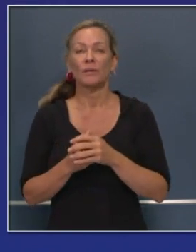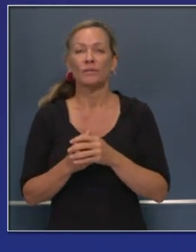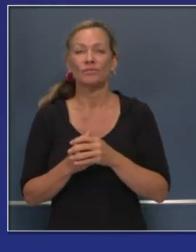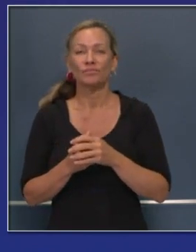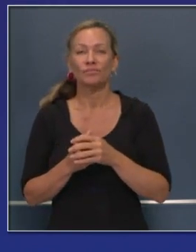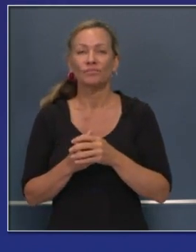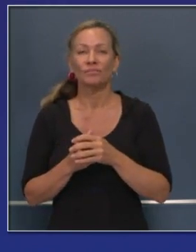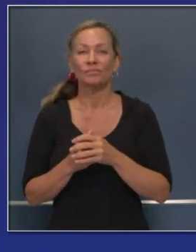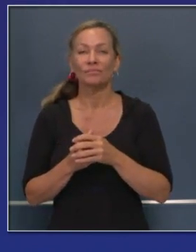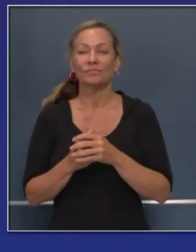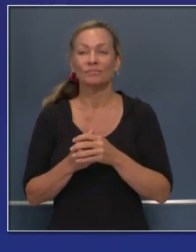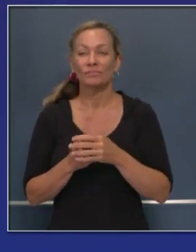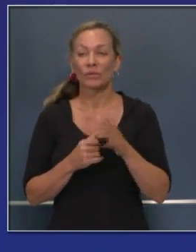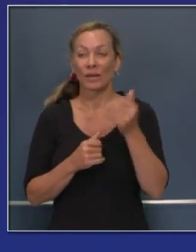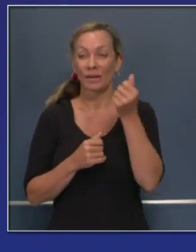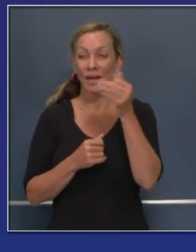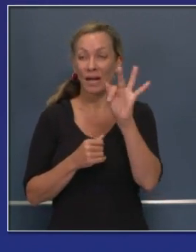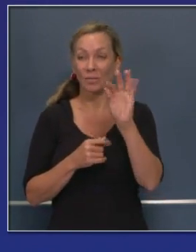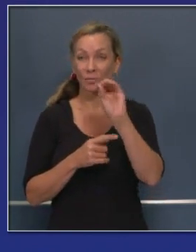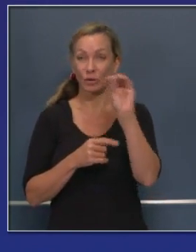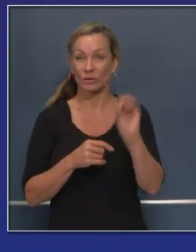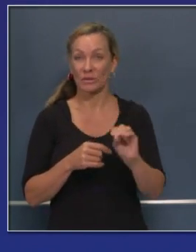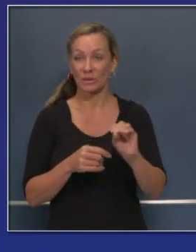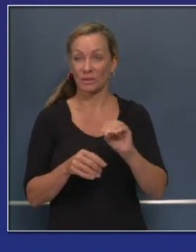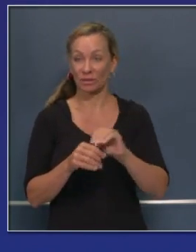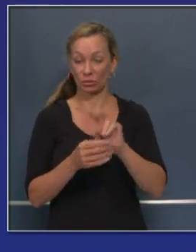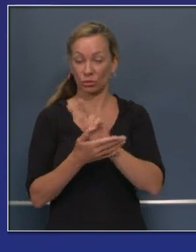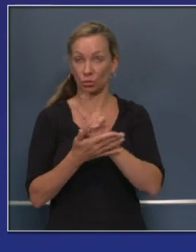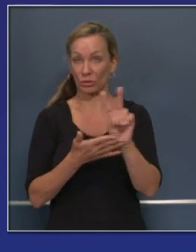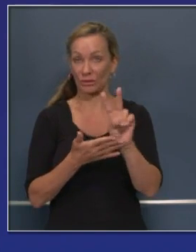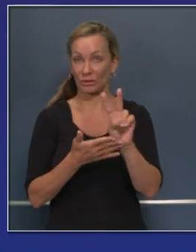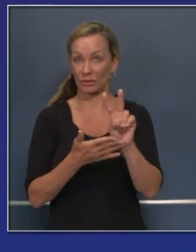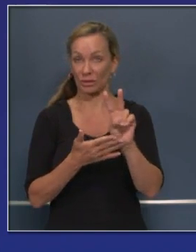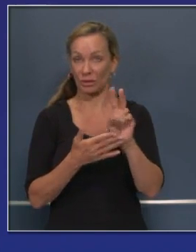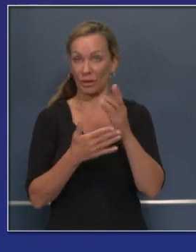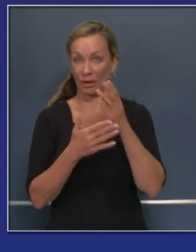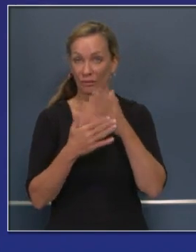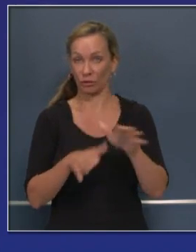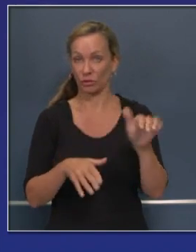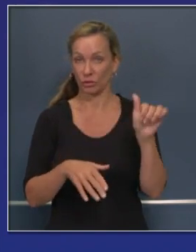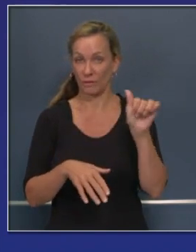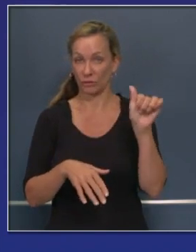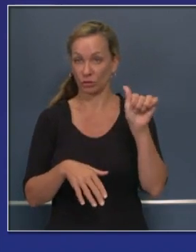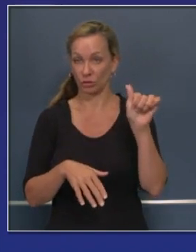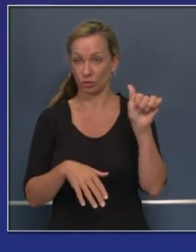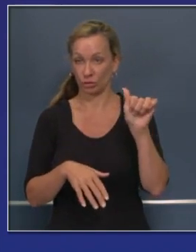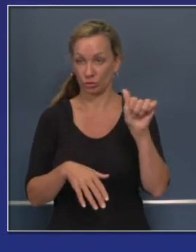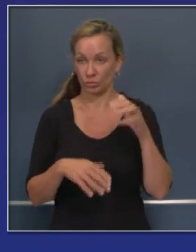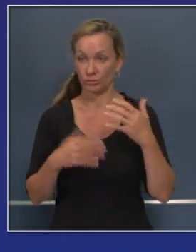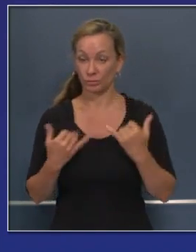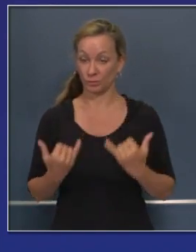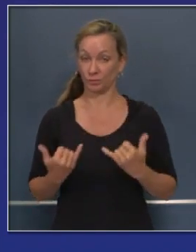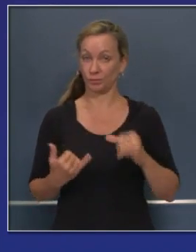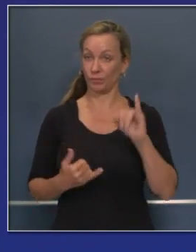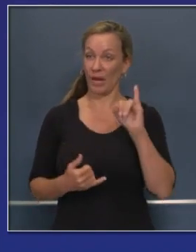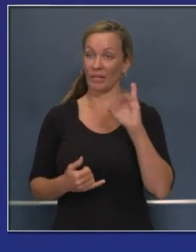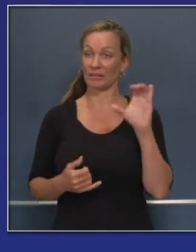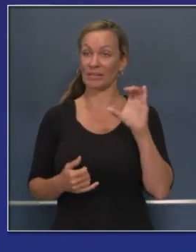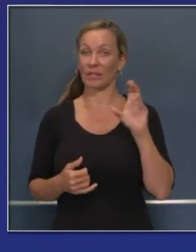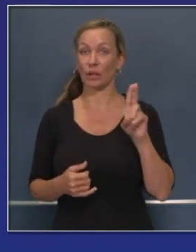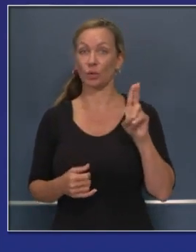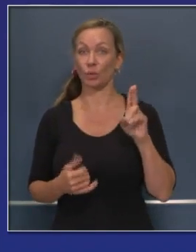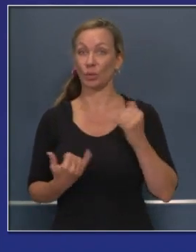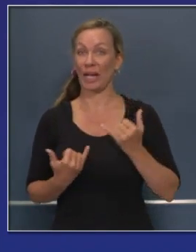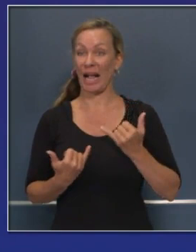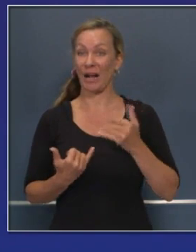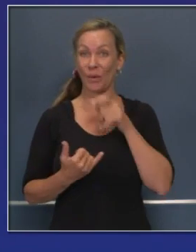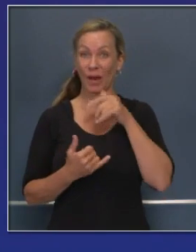AGAIN, THE TRENDING IS SIMILAR TO HOSPITAL NUMBERS.